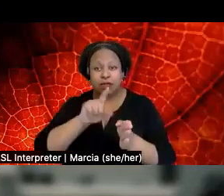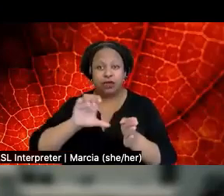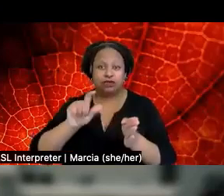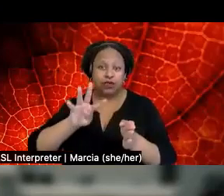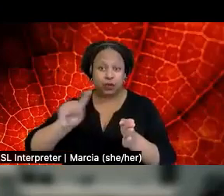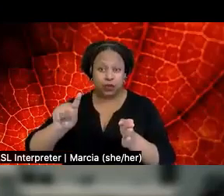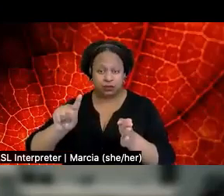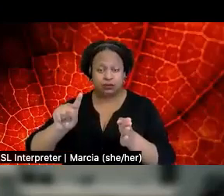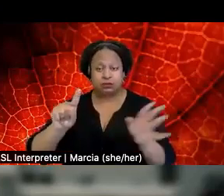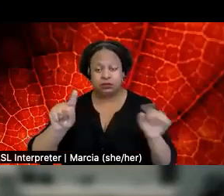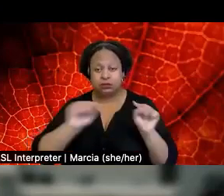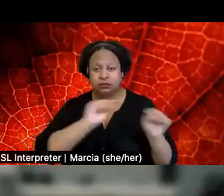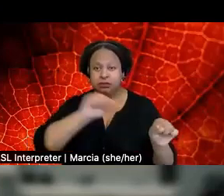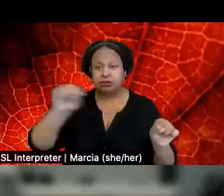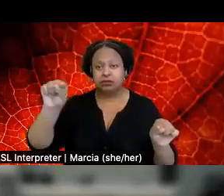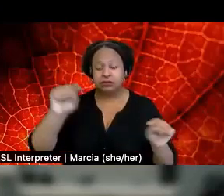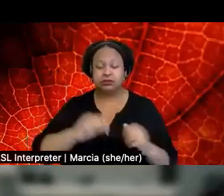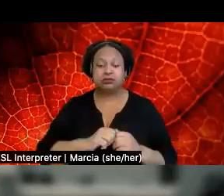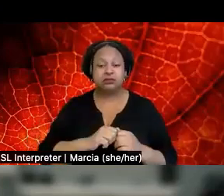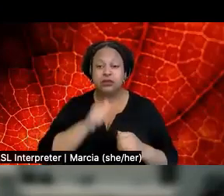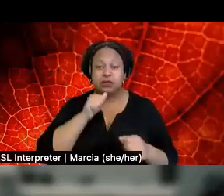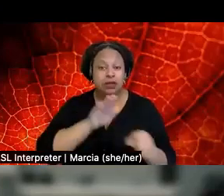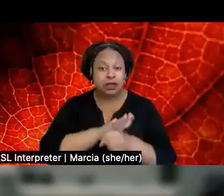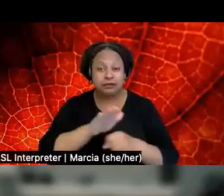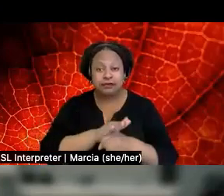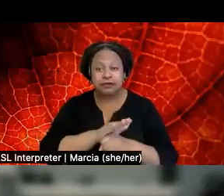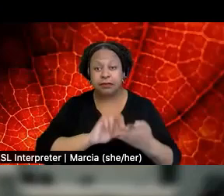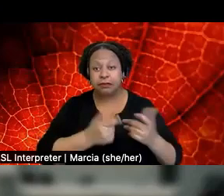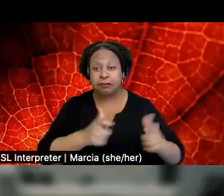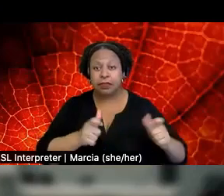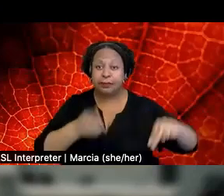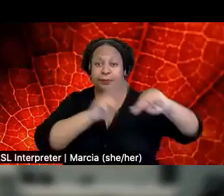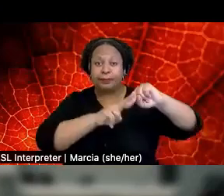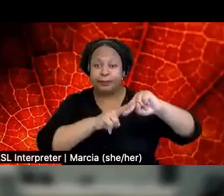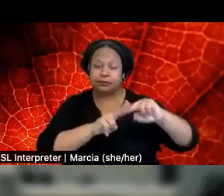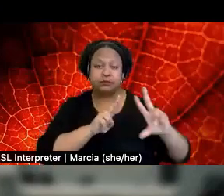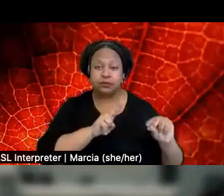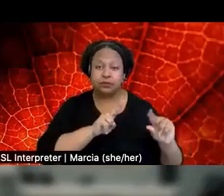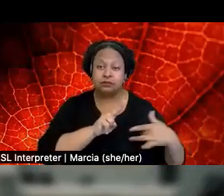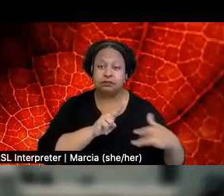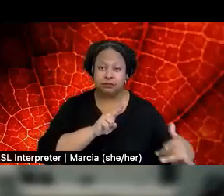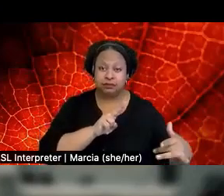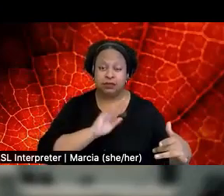Not enough to say that there's a significant trend from our end, but definitely trending up.